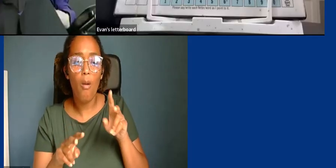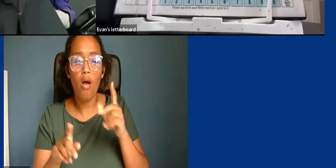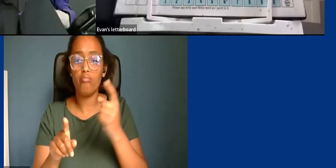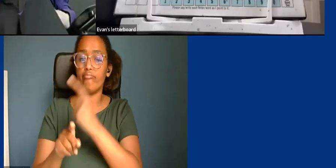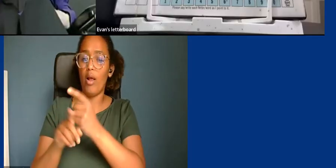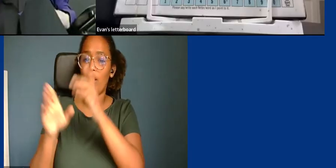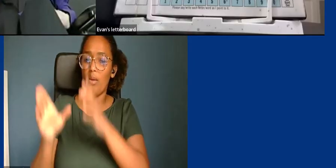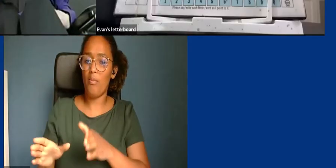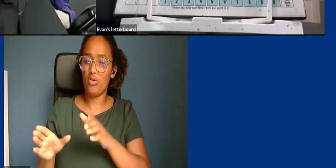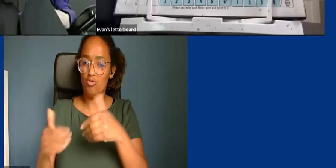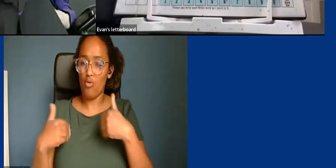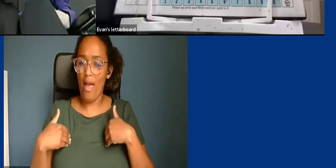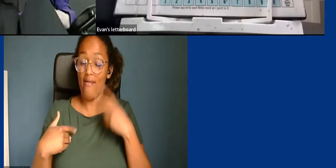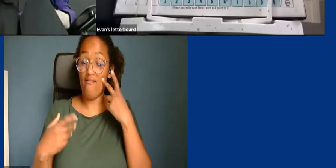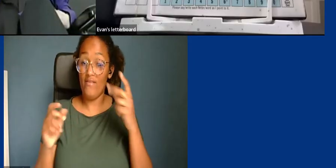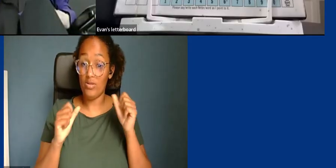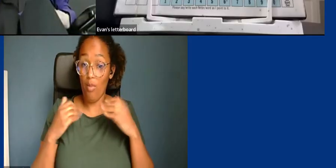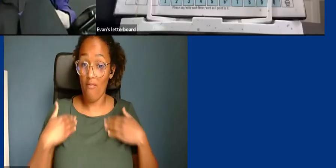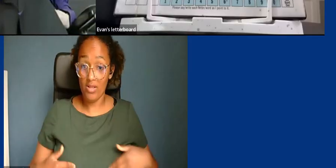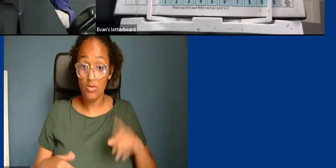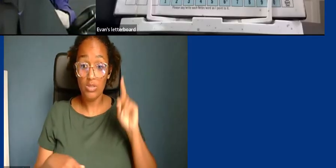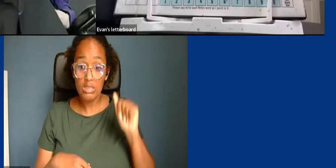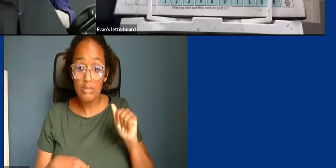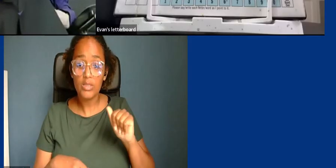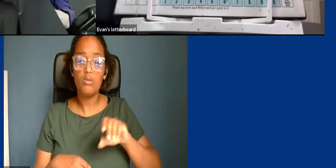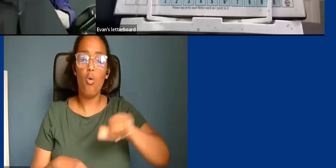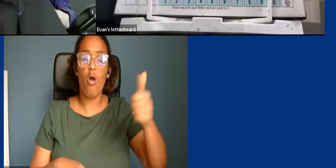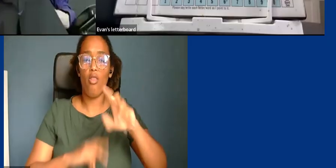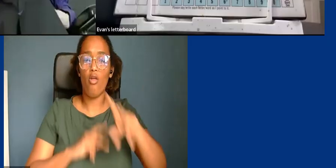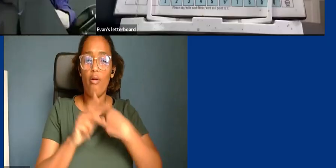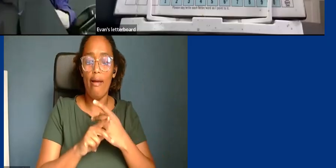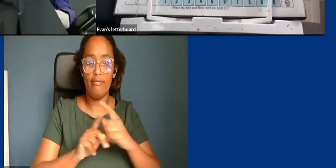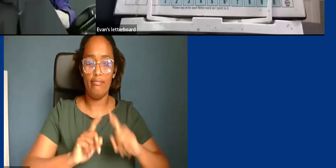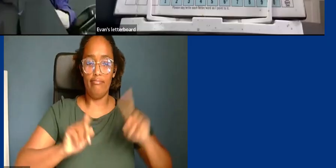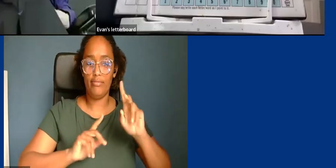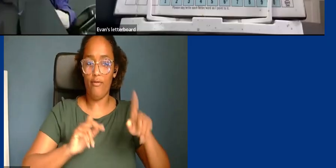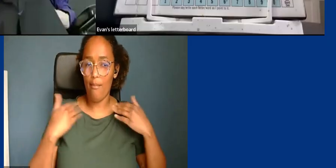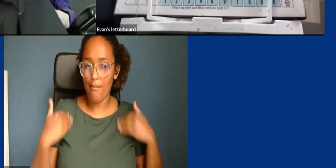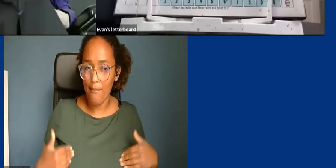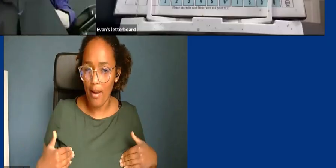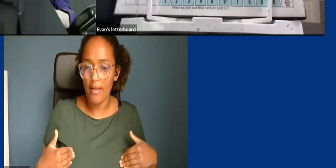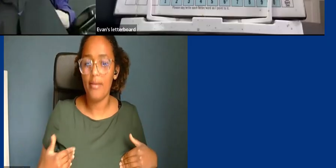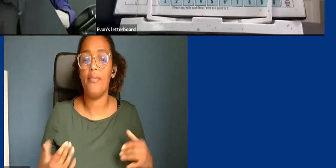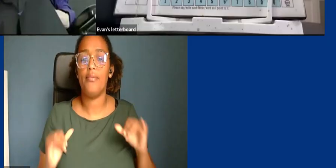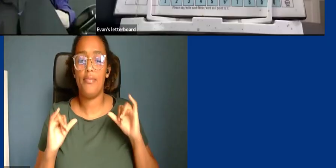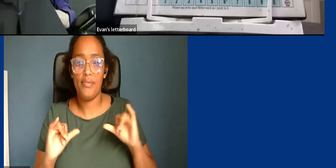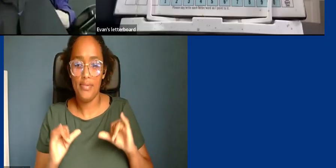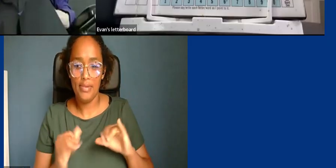and the perceived distance between the viewer and the showpiece on the platform, unquote.